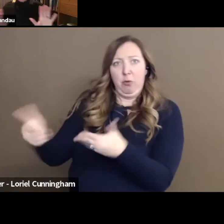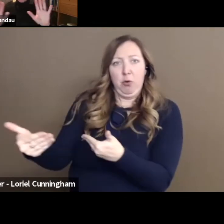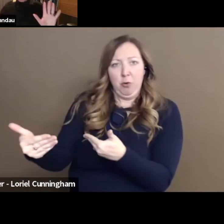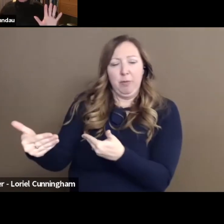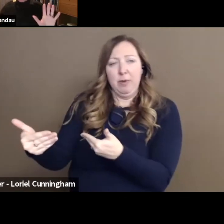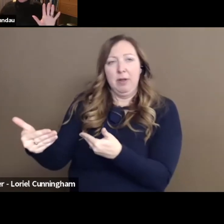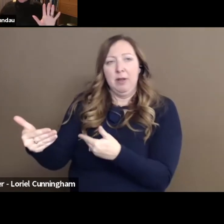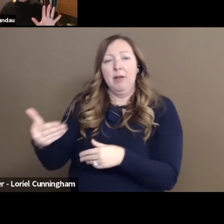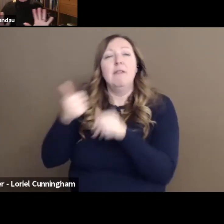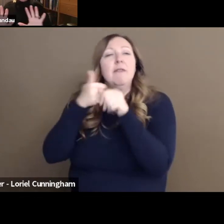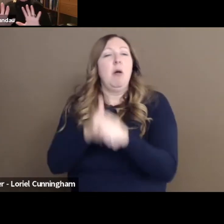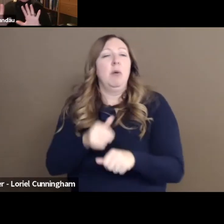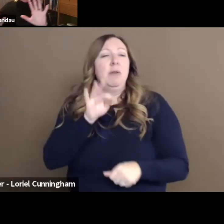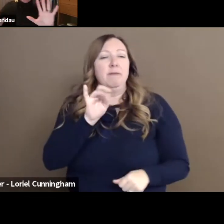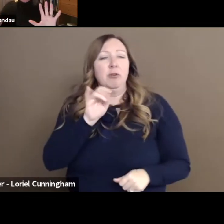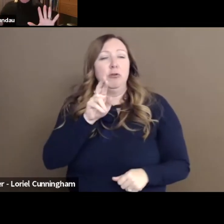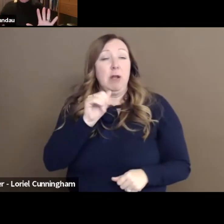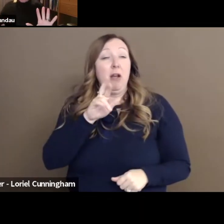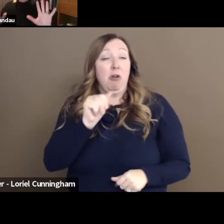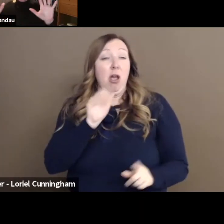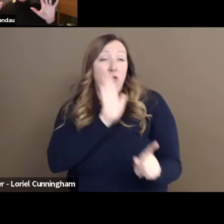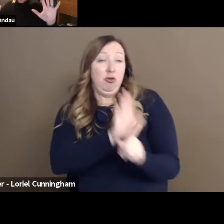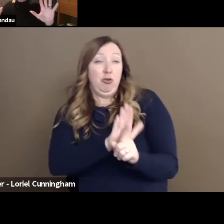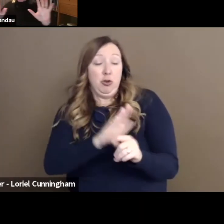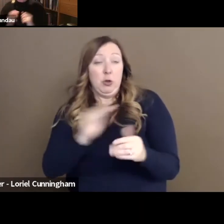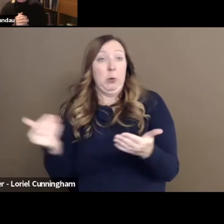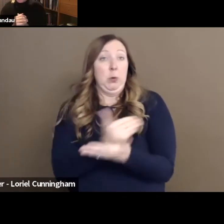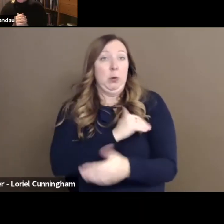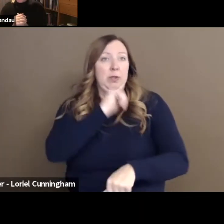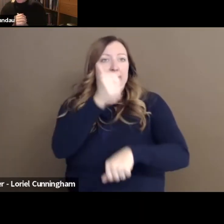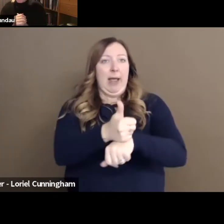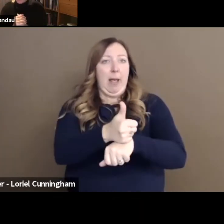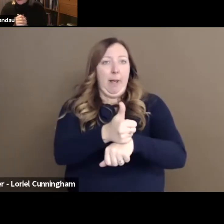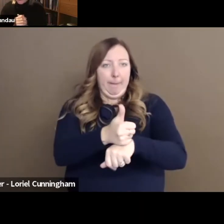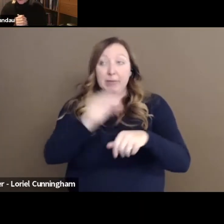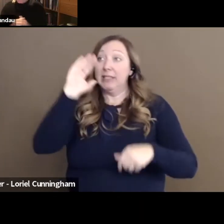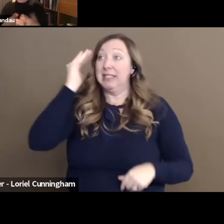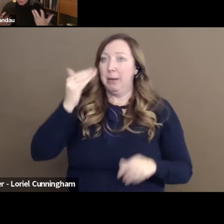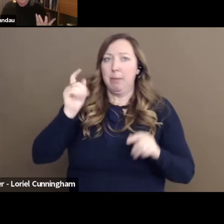solved that problem it looks like you have to make things sort of optimal for